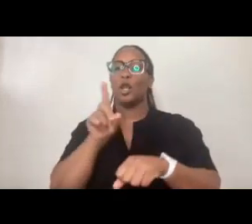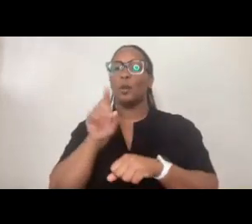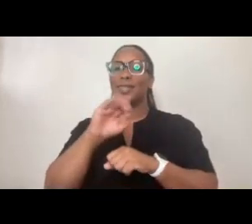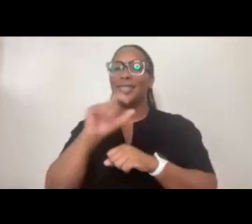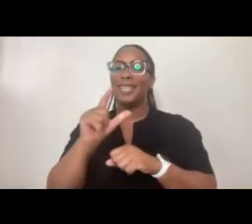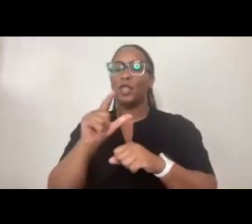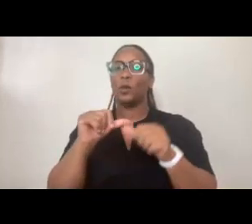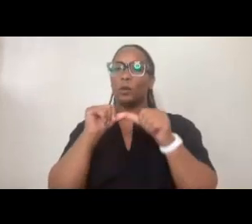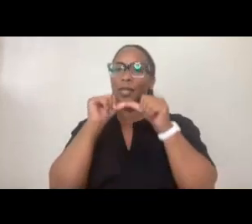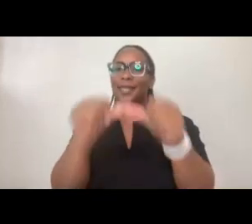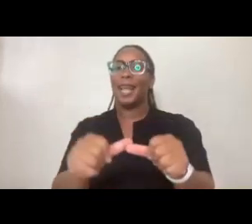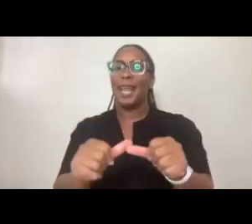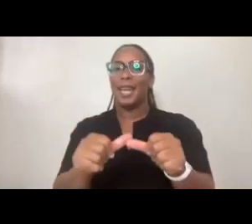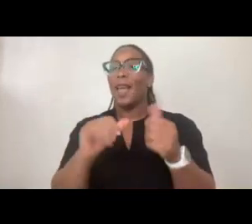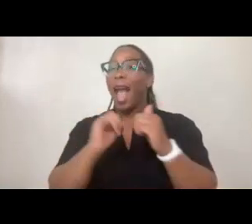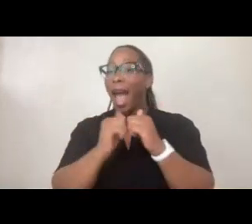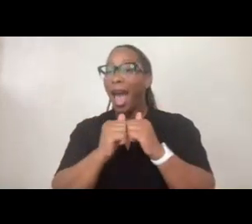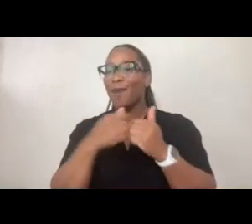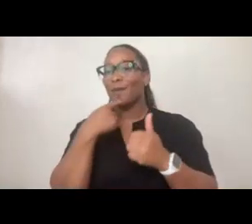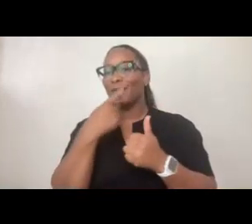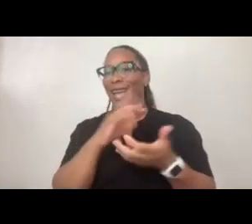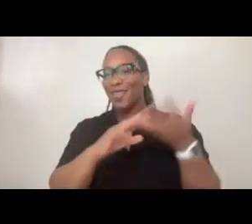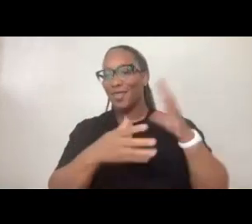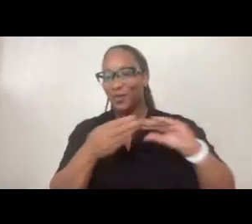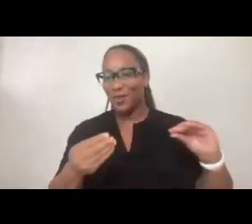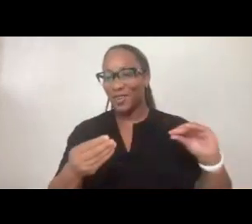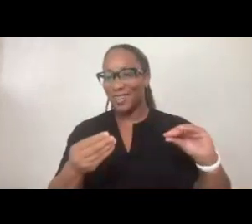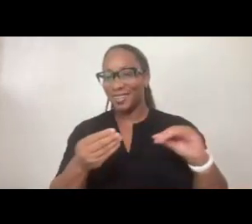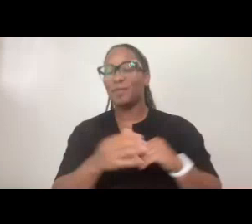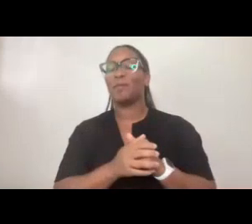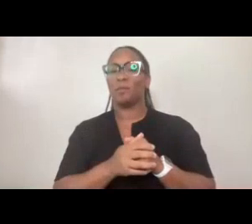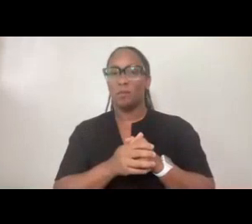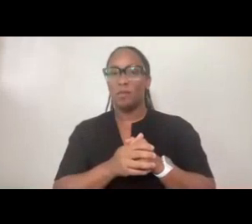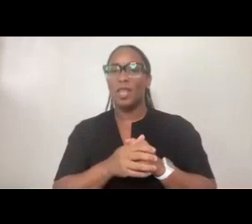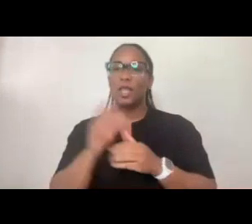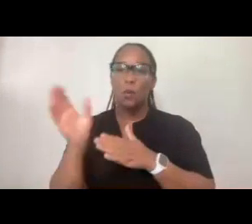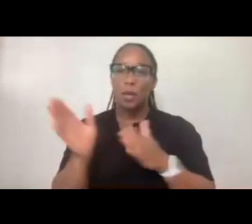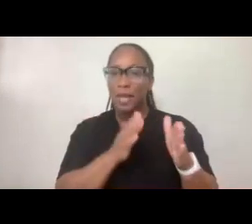statewide through storytelling, and so we plan to determine like which